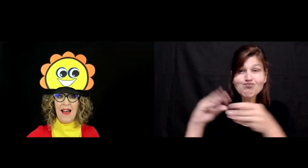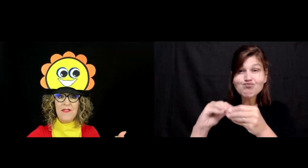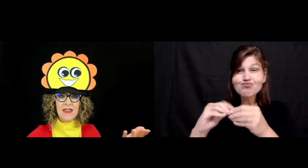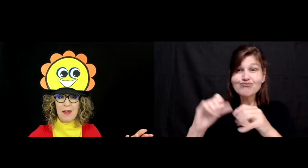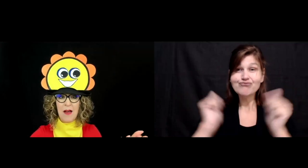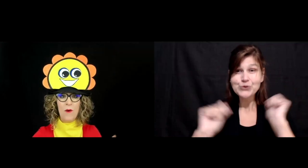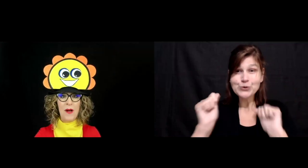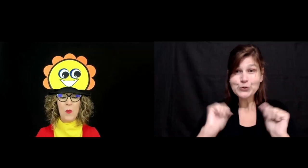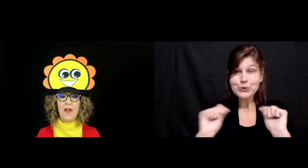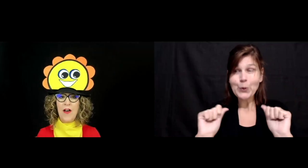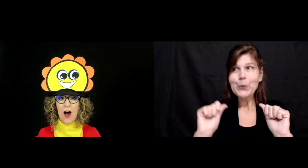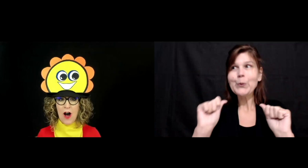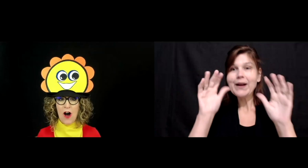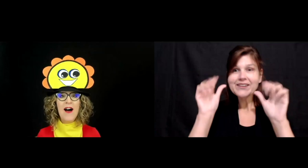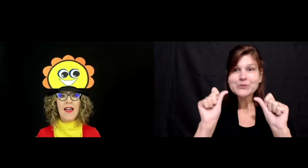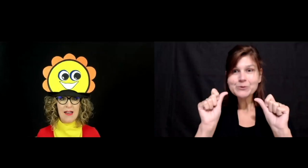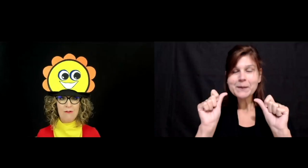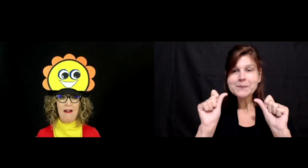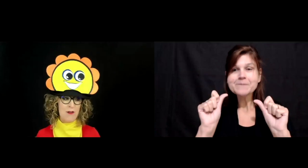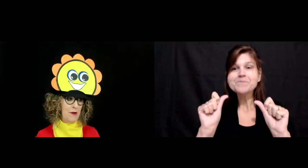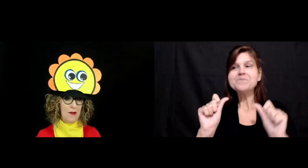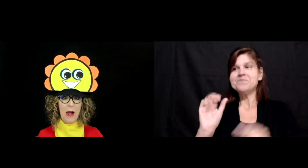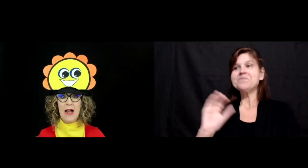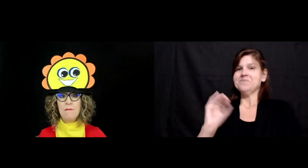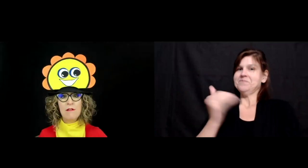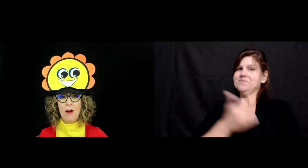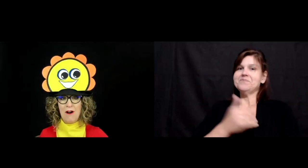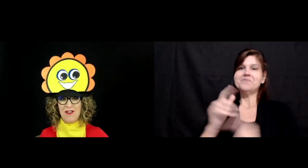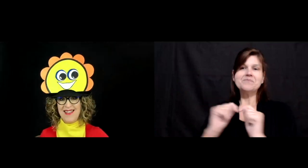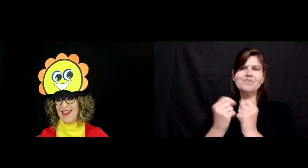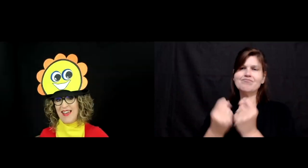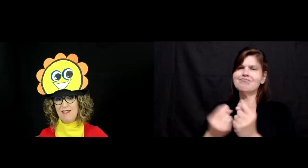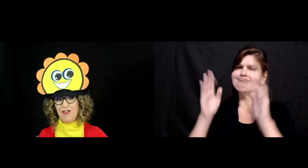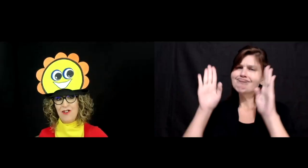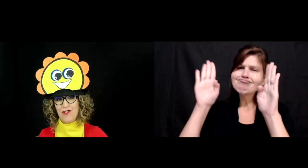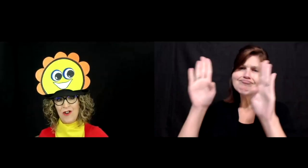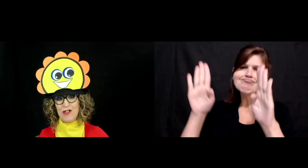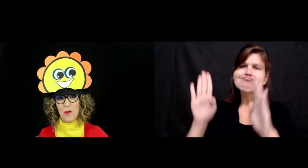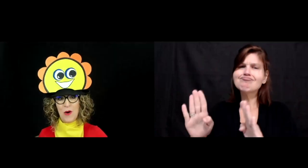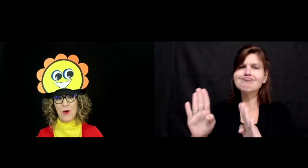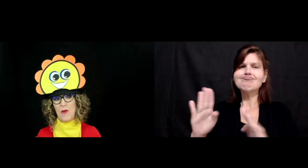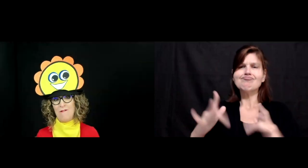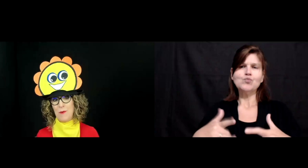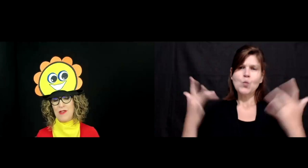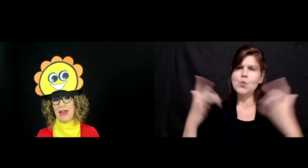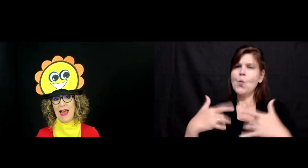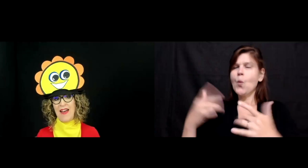And the team I work with are incredible. I'm so honored. It's such a joy to work with everybody